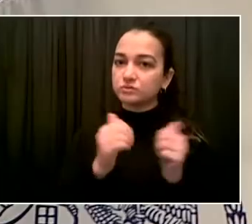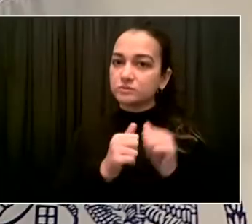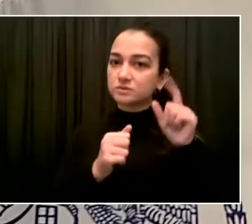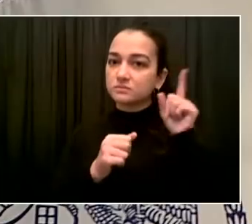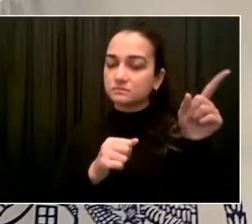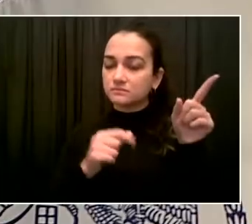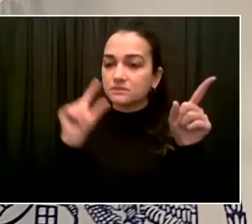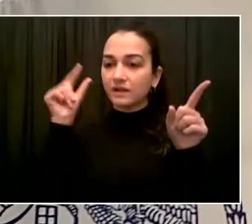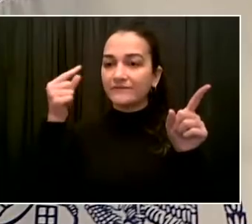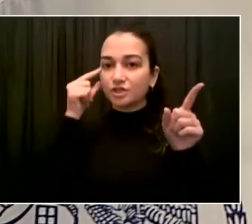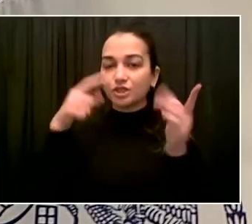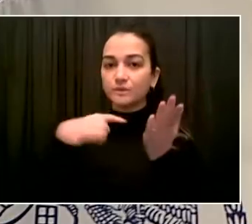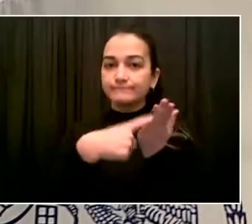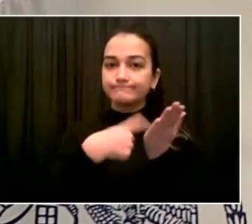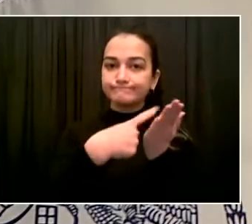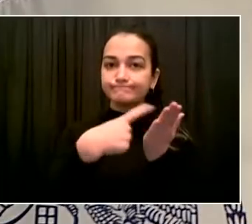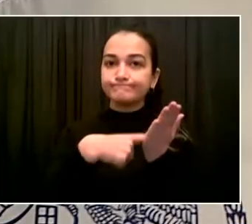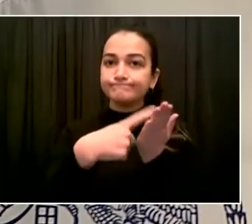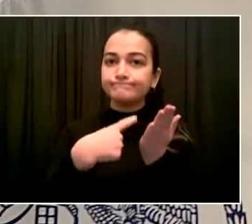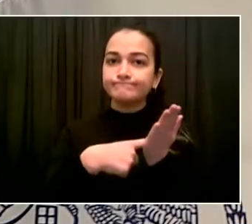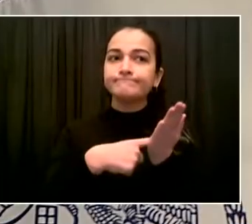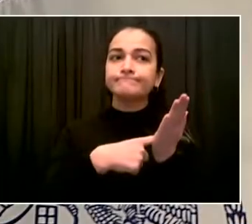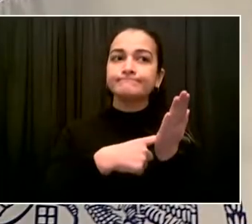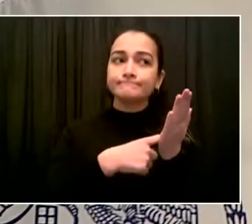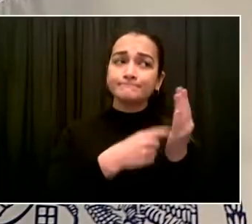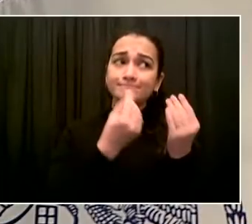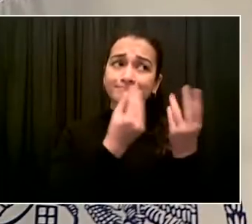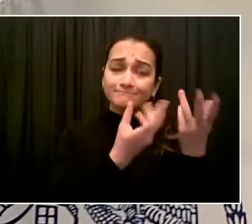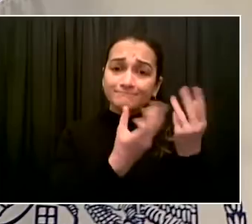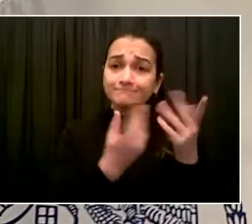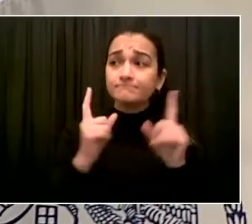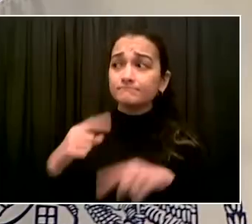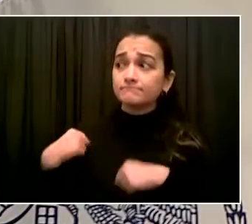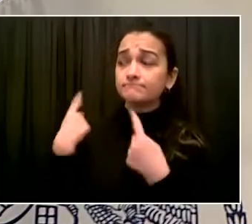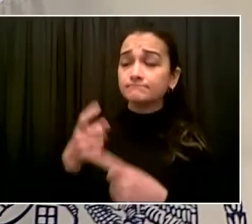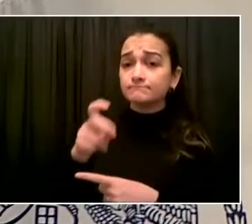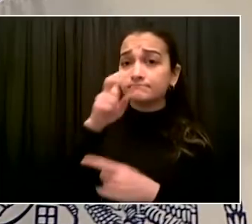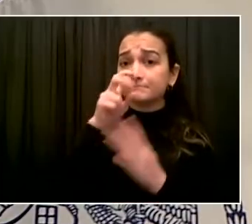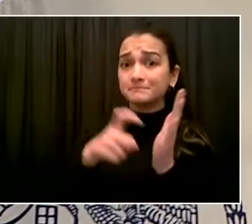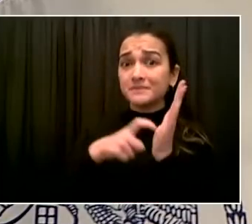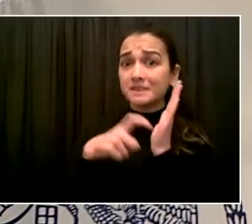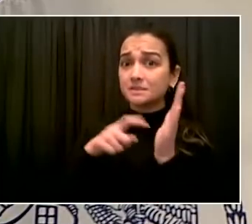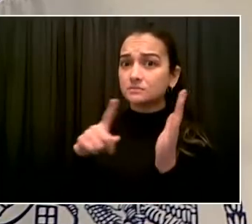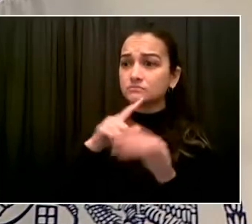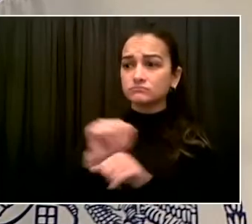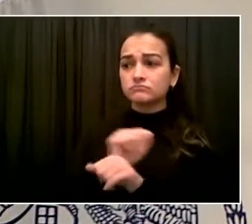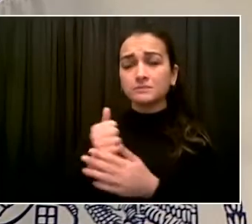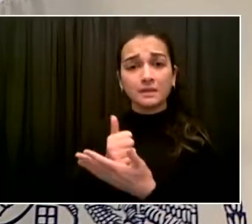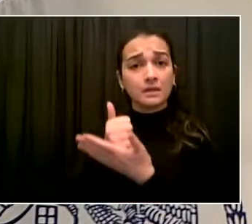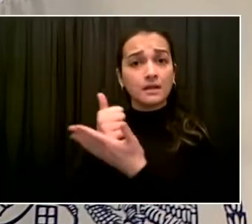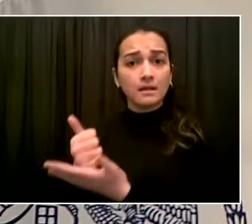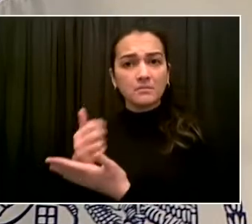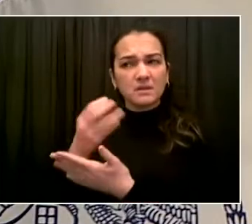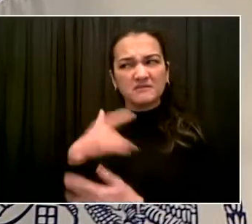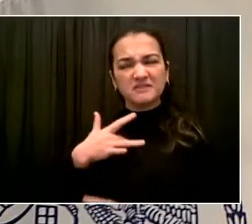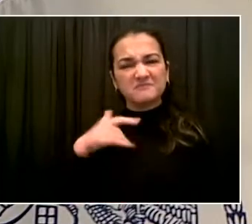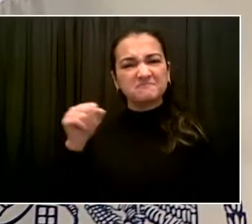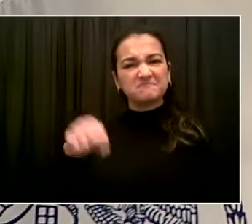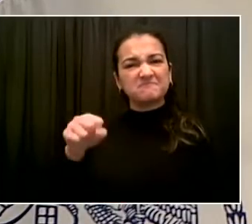HOCHUL, BASED